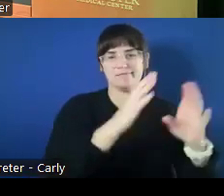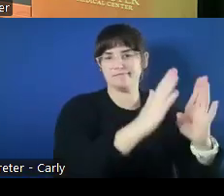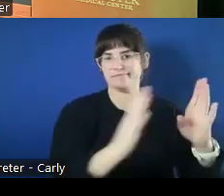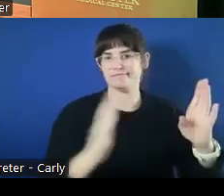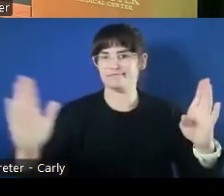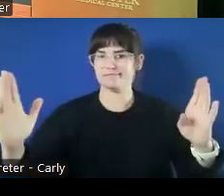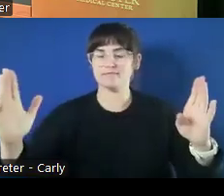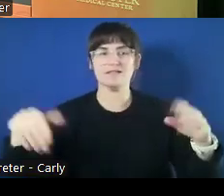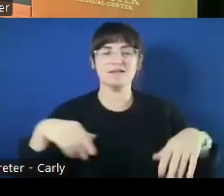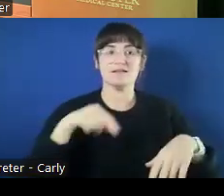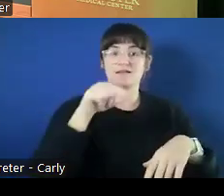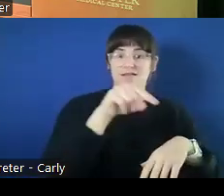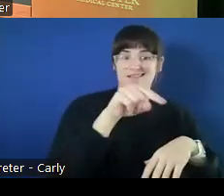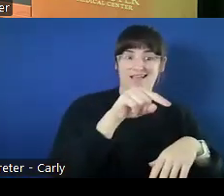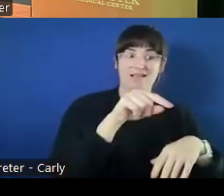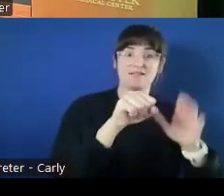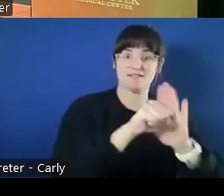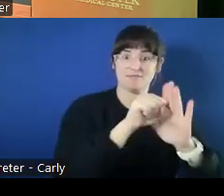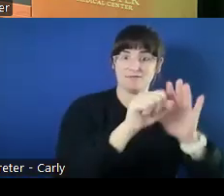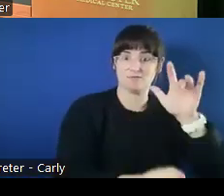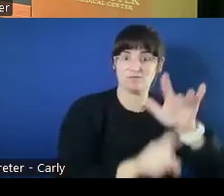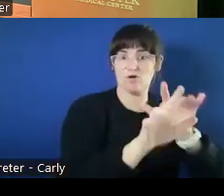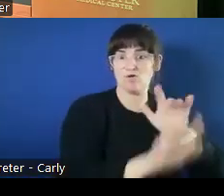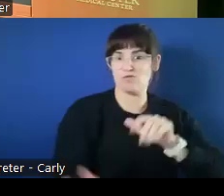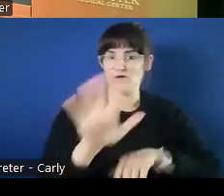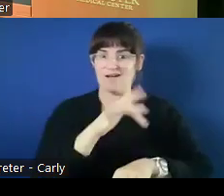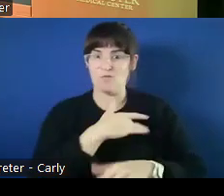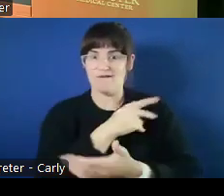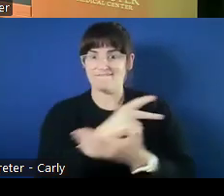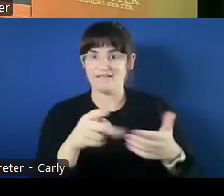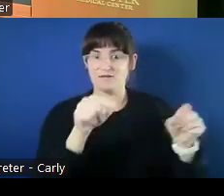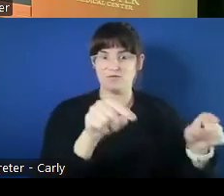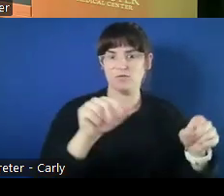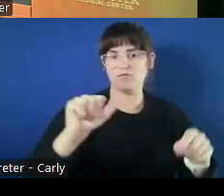coincide with a heart failure exacerbation or uh angginal symptoms that somebody's having with